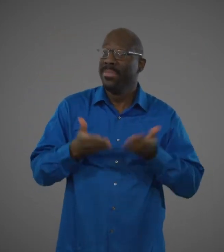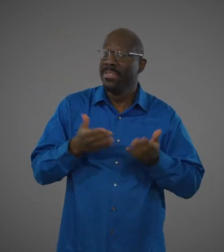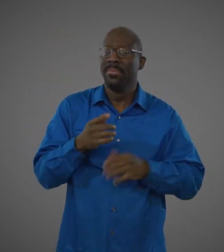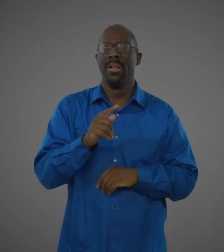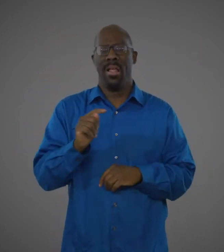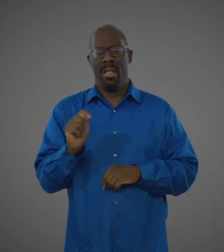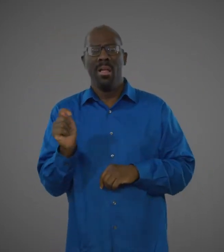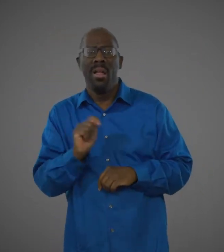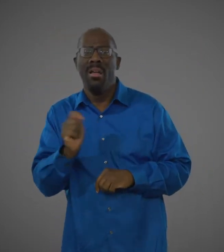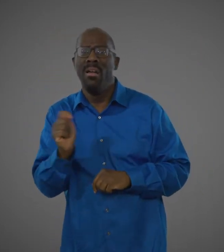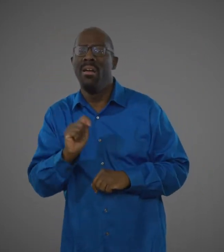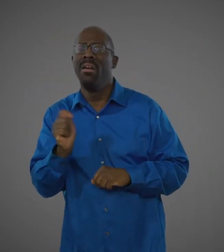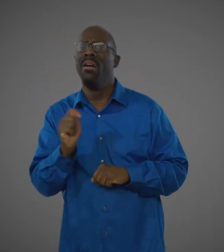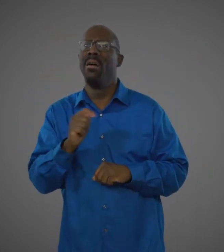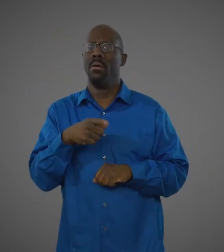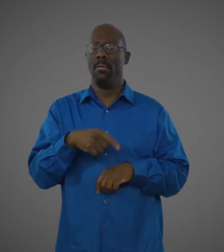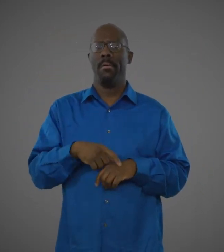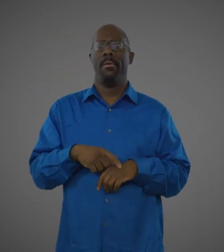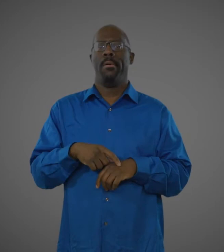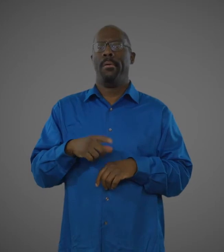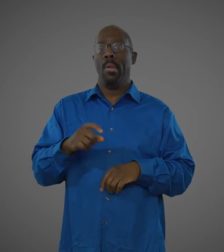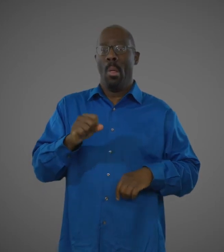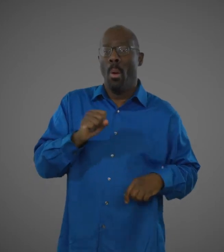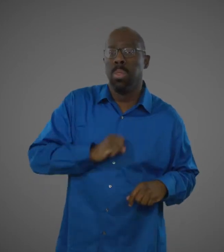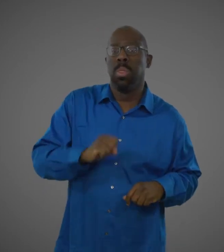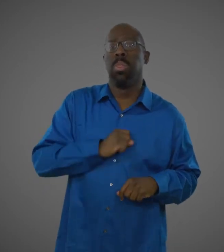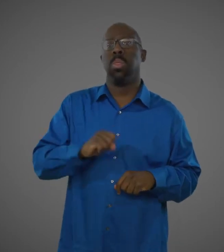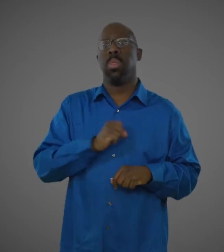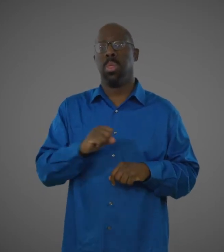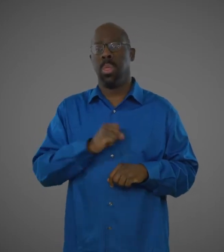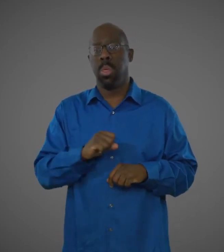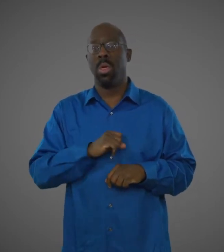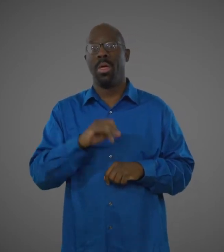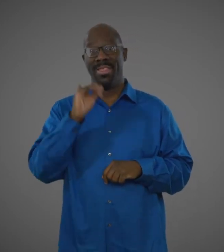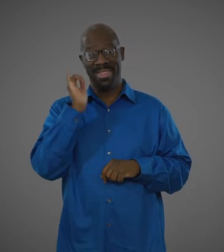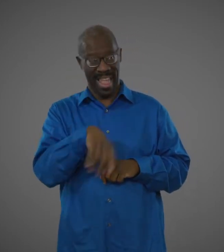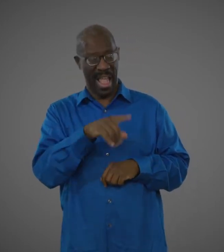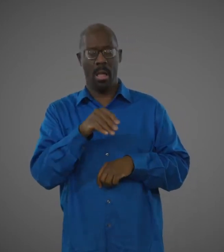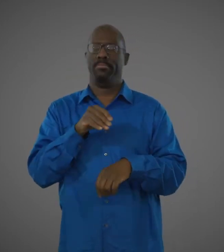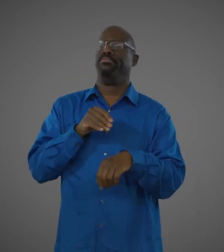Perhaps while you are using the bathroom. Or if you are coughing a lot.